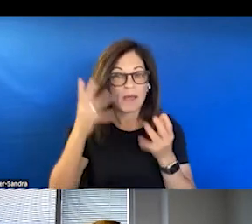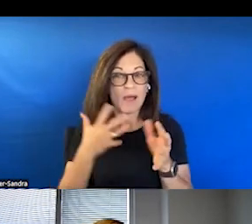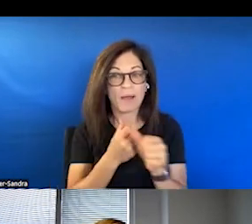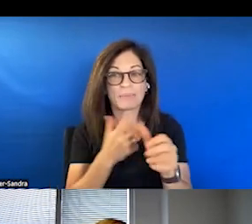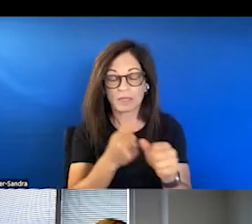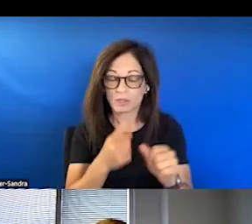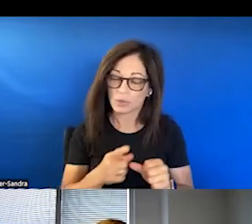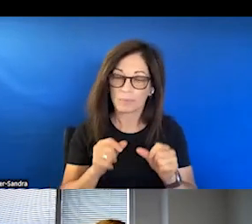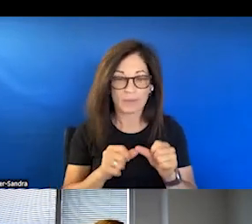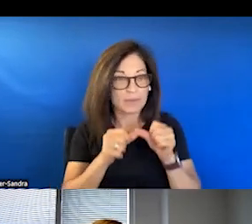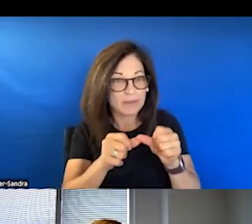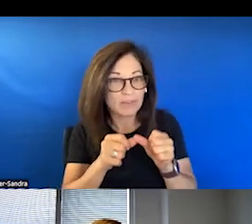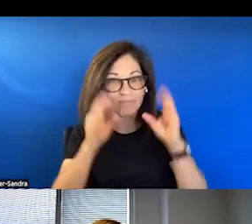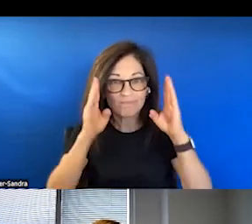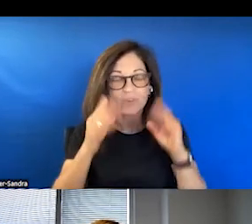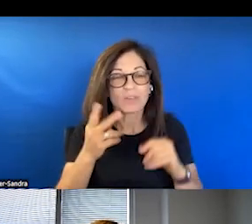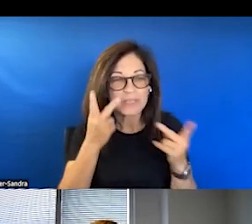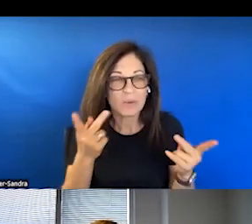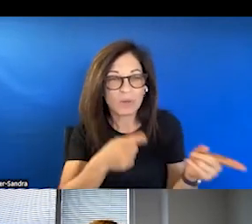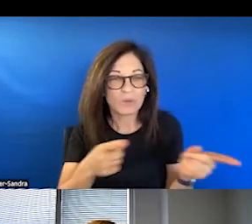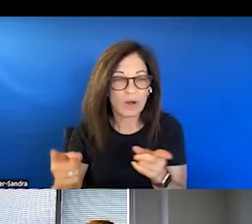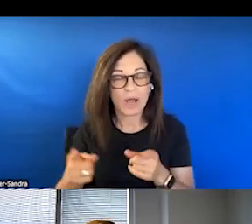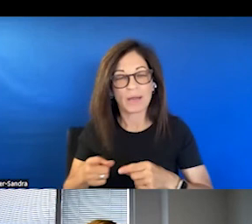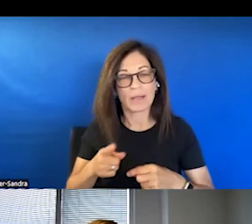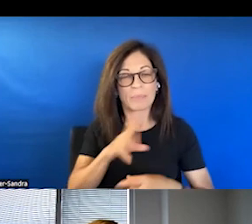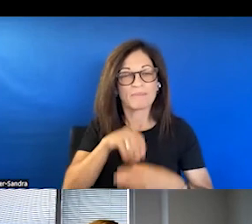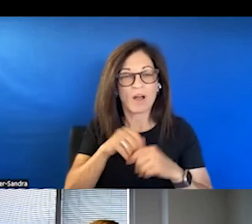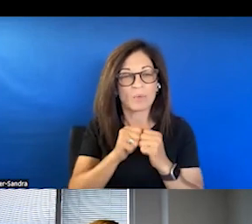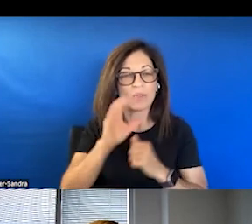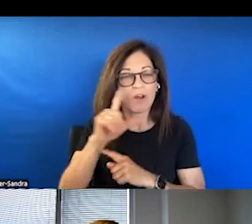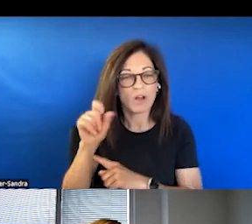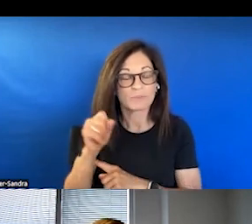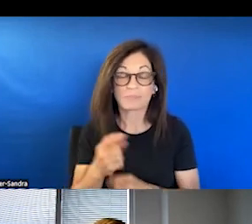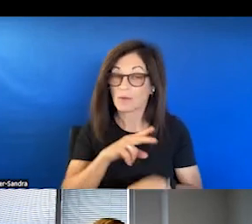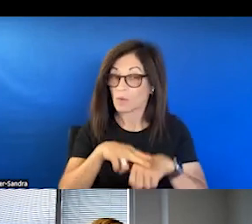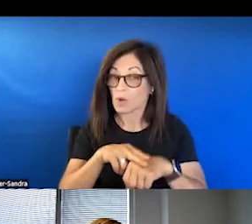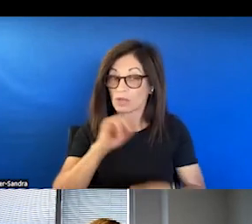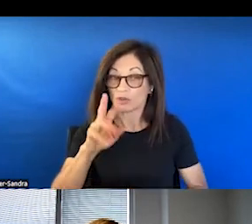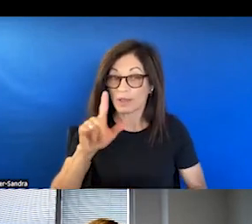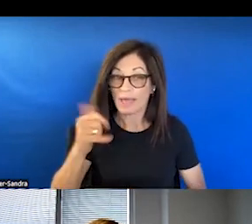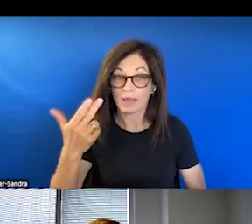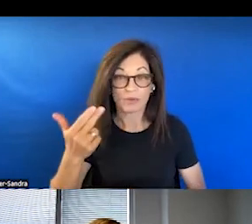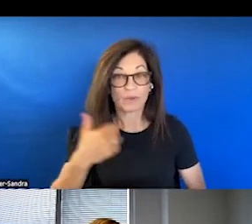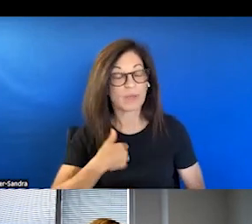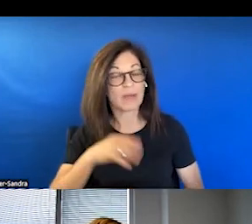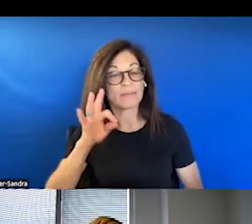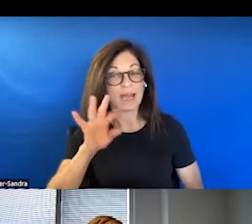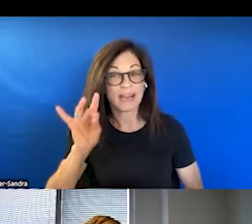PLUGGED INTO, INTO THOSE CALLS. AND, OF COURSE ON JULY, 13th. WE HAVE, 988 GOING LIVE. AND,